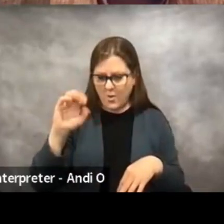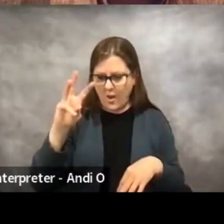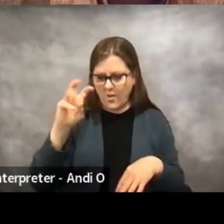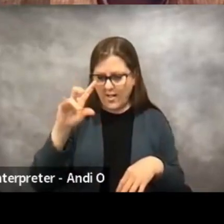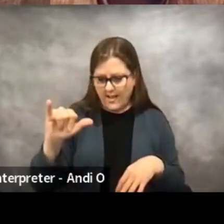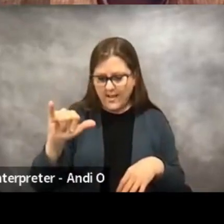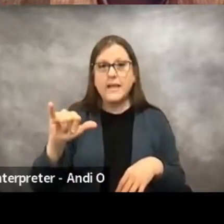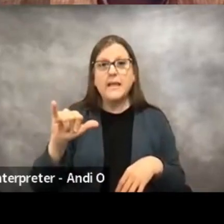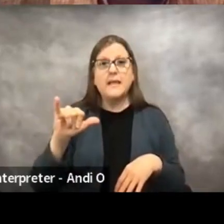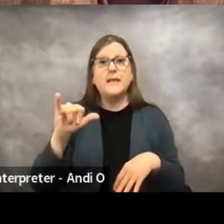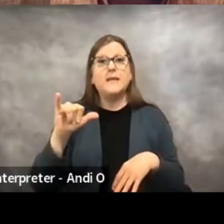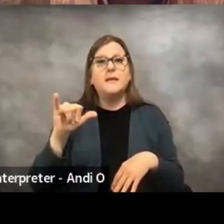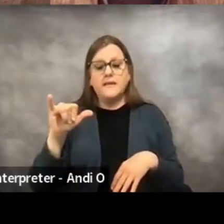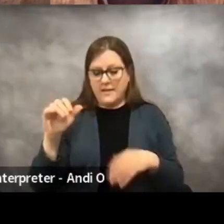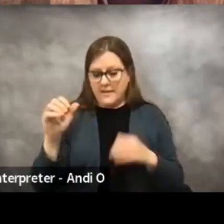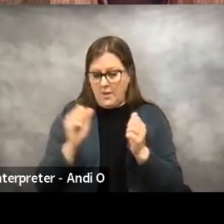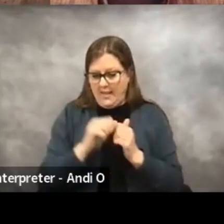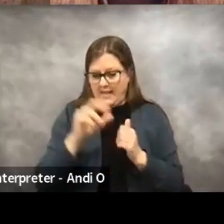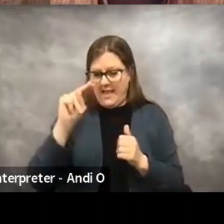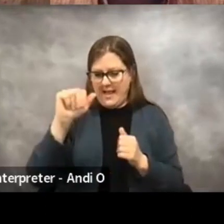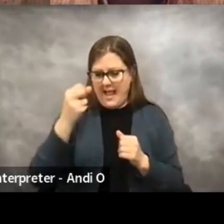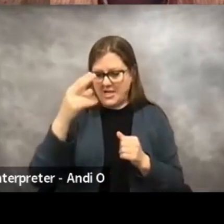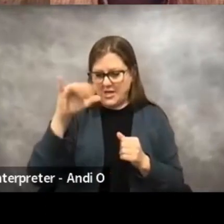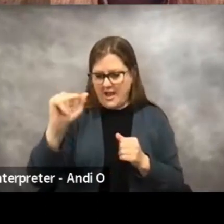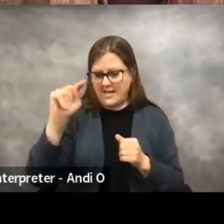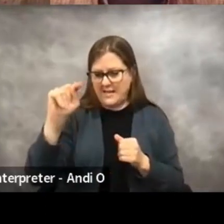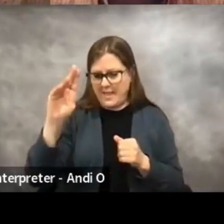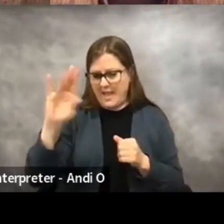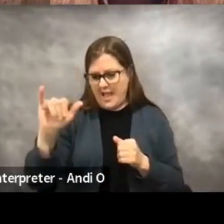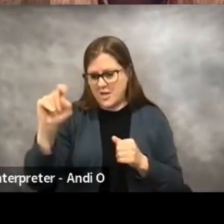Assistance and Resource Center, I have silver hair, and I have a purple and white shirt and a